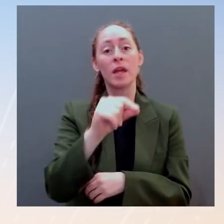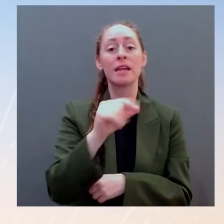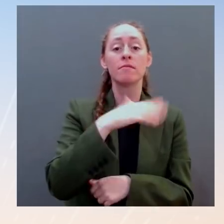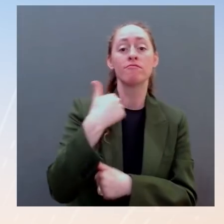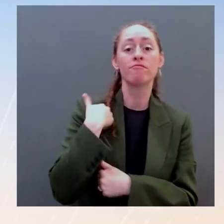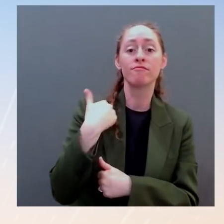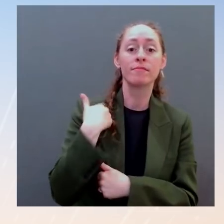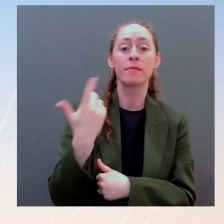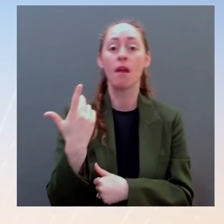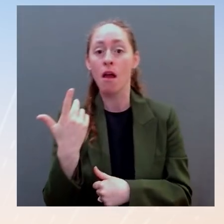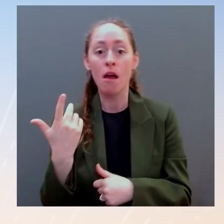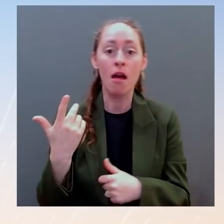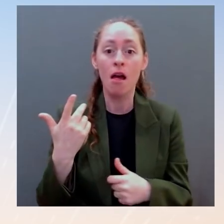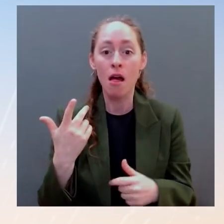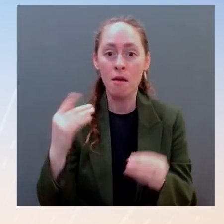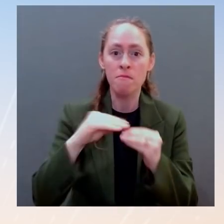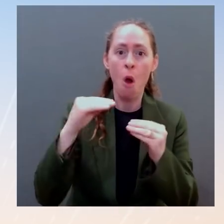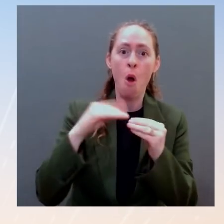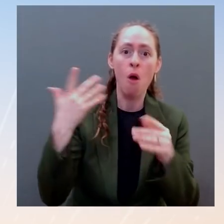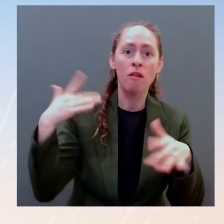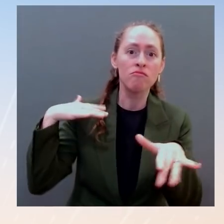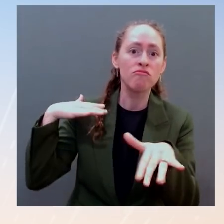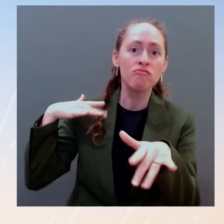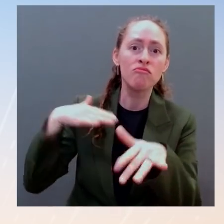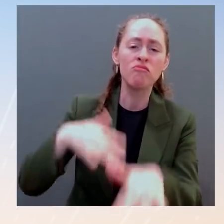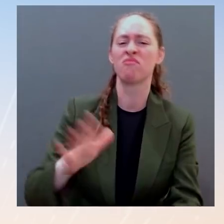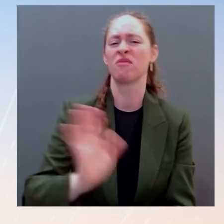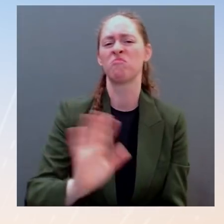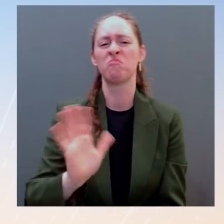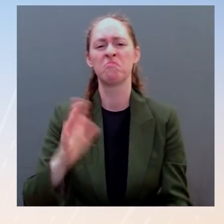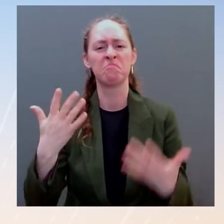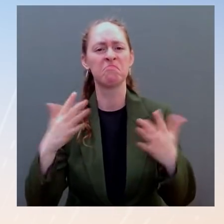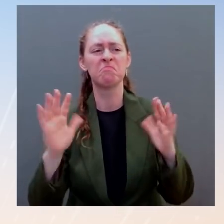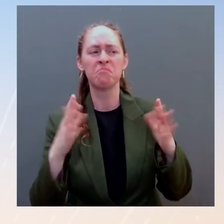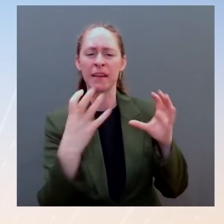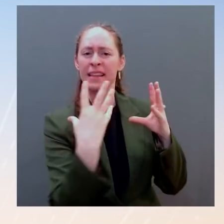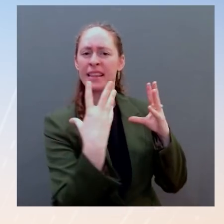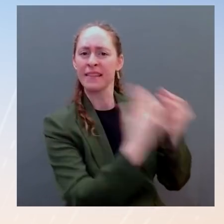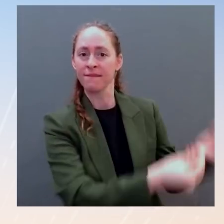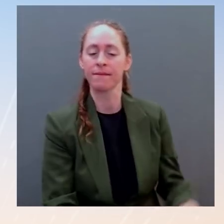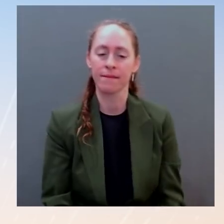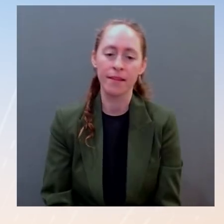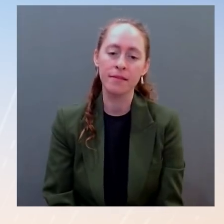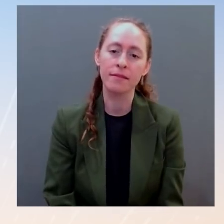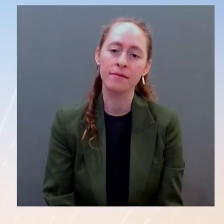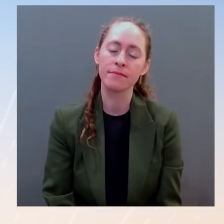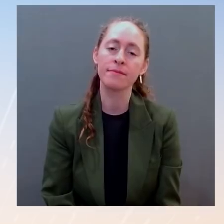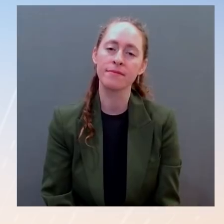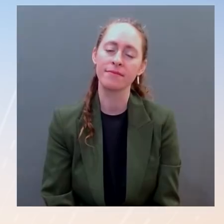that that sort of rhetoric plays into their domestic message to their audience about